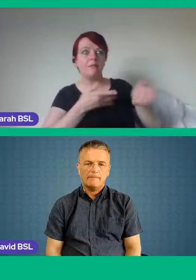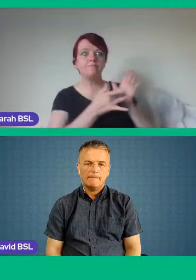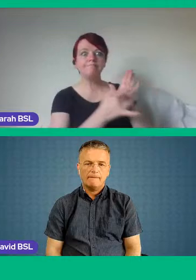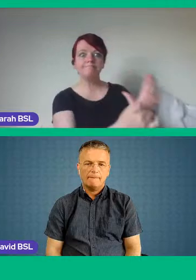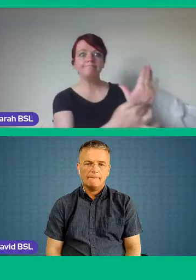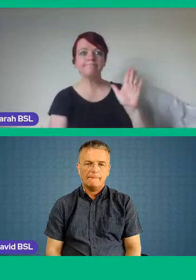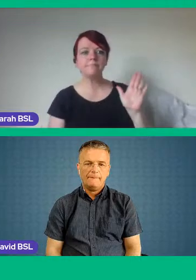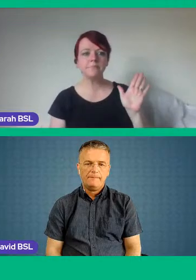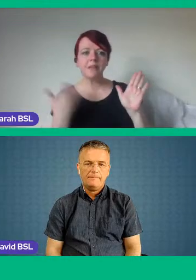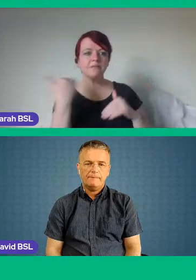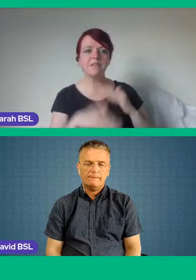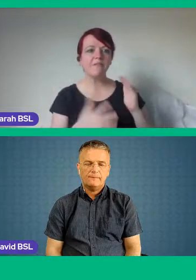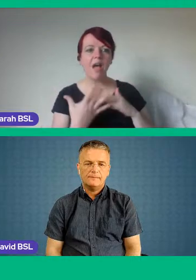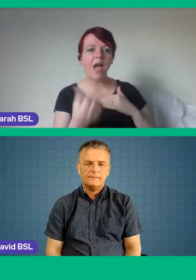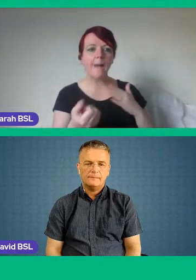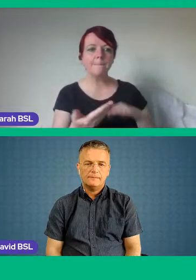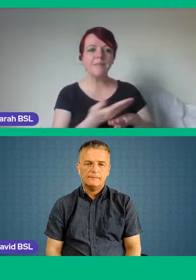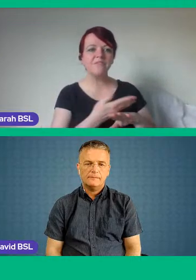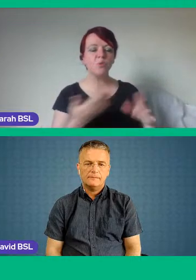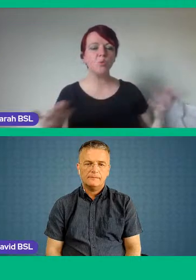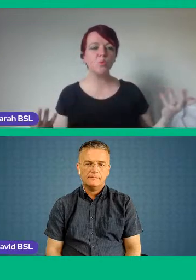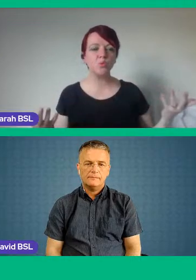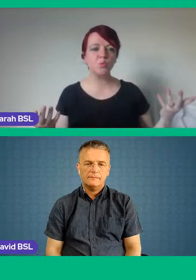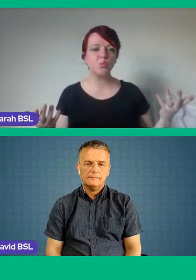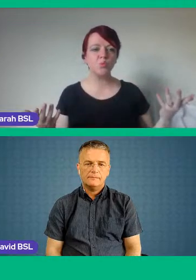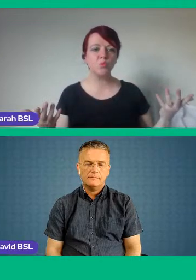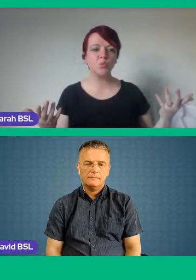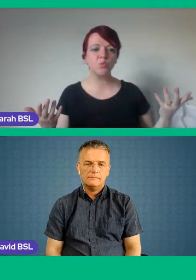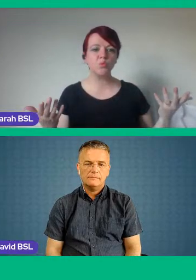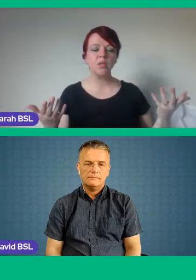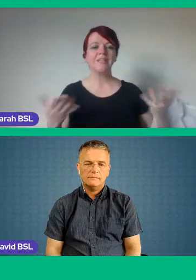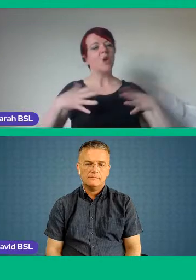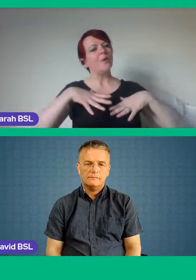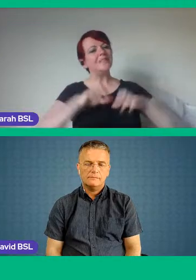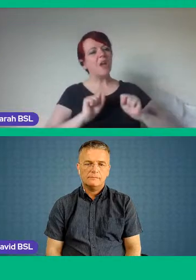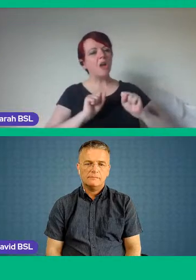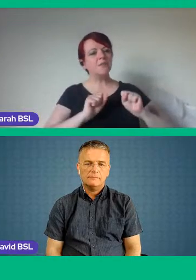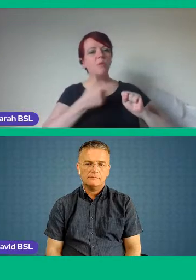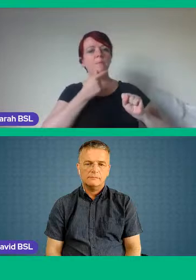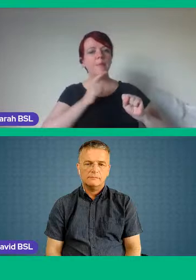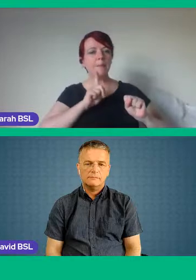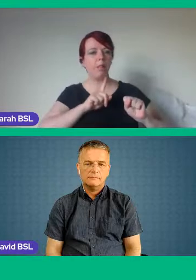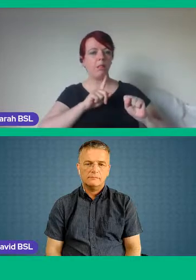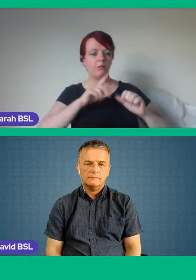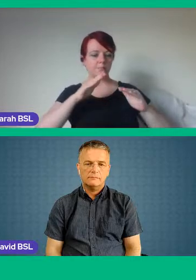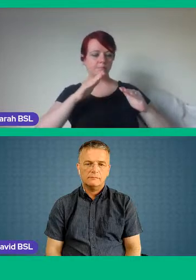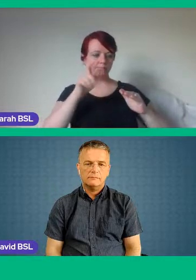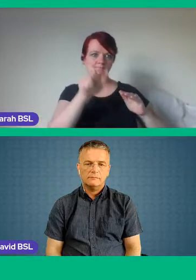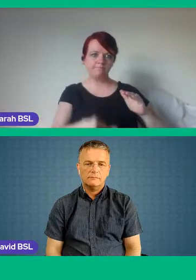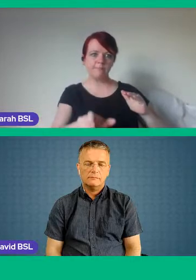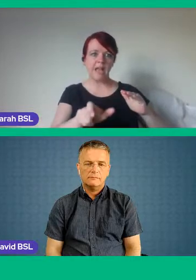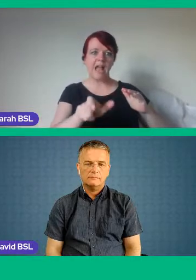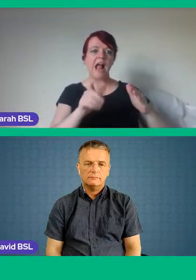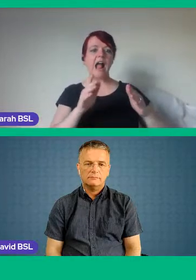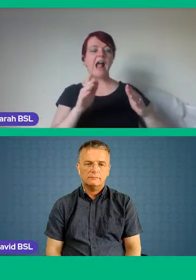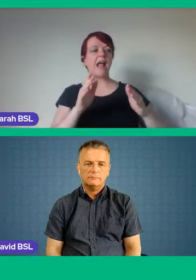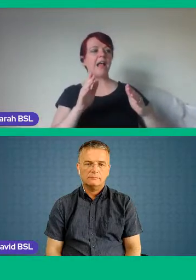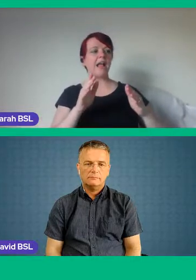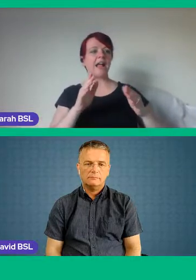It is starting with the people, and then organically responding to that, and forming a creative team that will meet those needs.